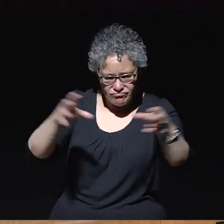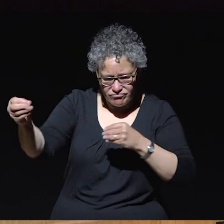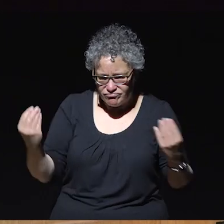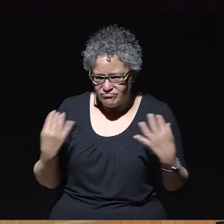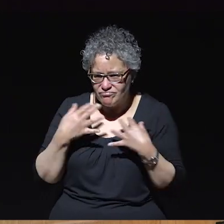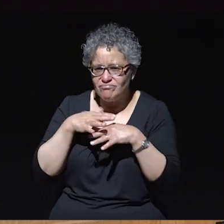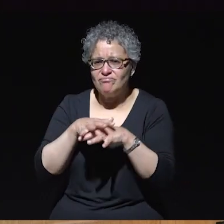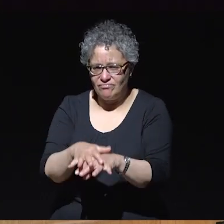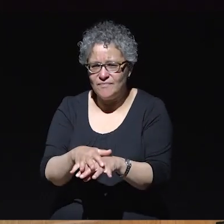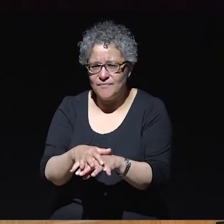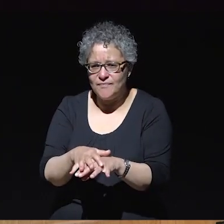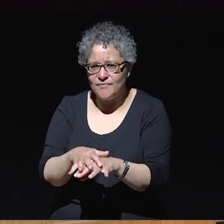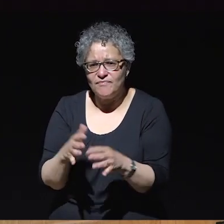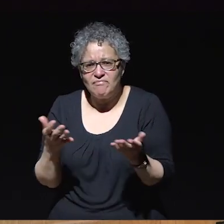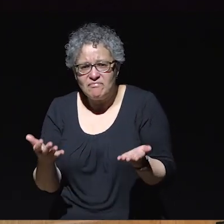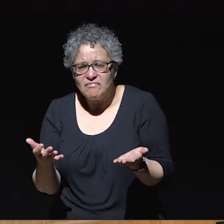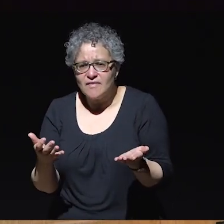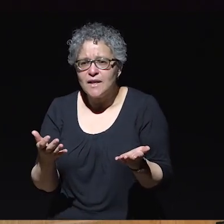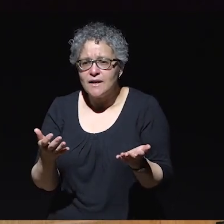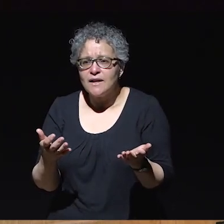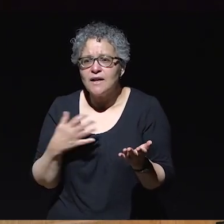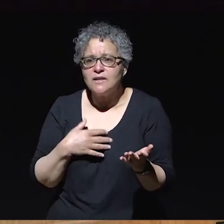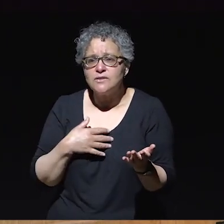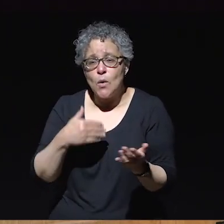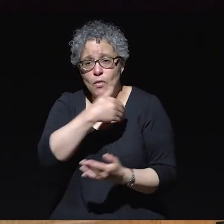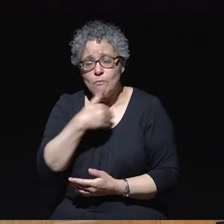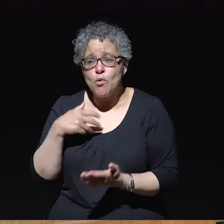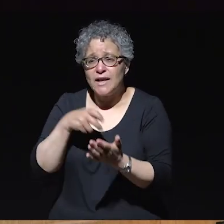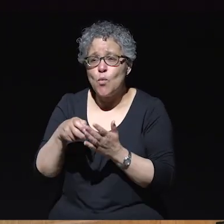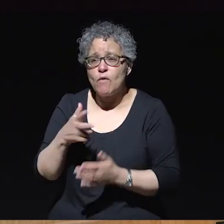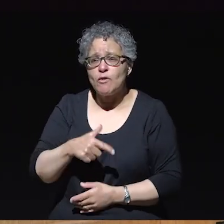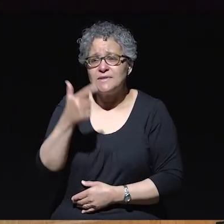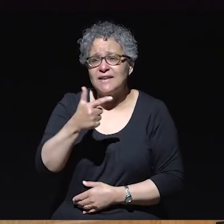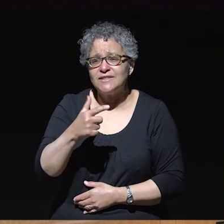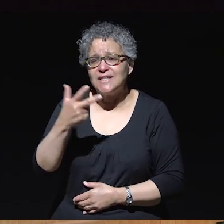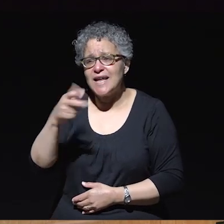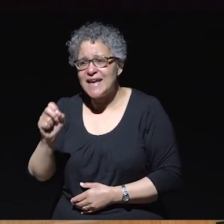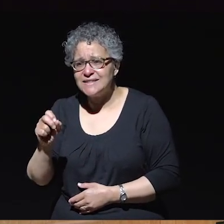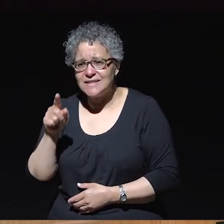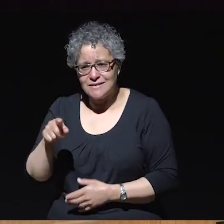And, indeed, a sort of classic case is 'The Morning Walk' from the 1780s, which, on some level, is a melding